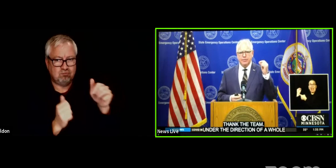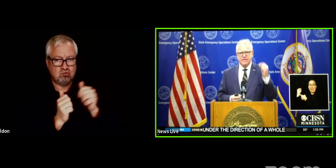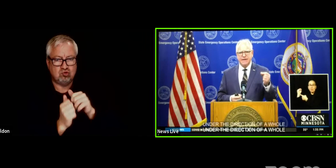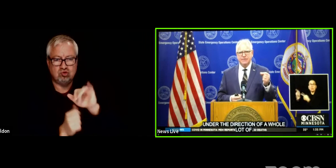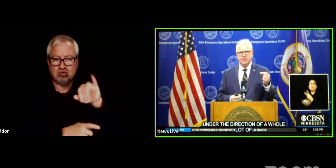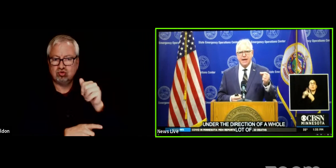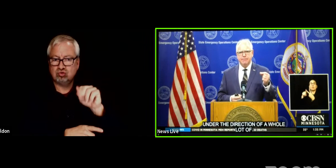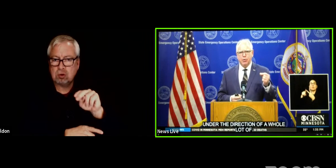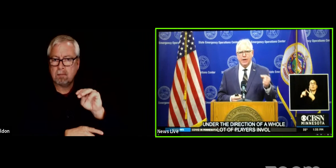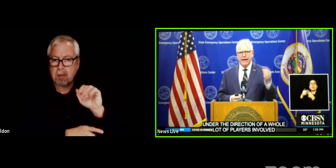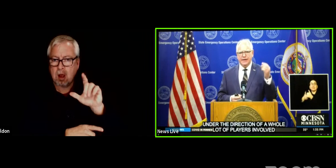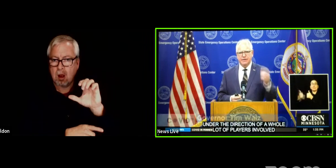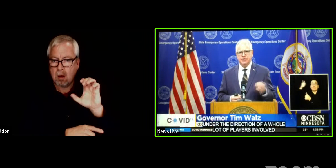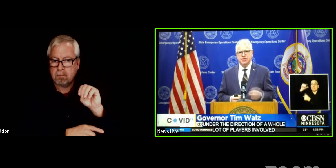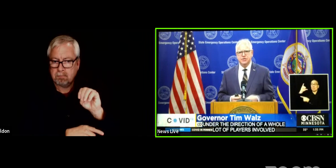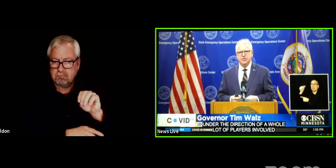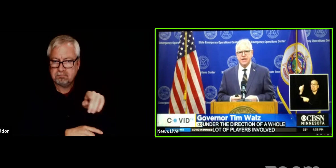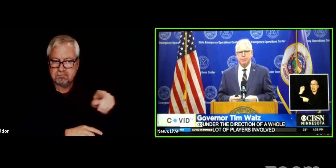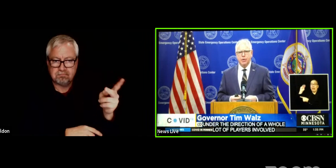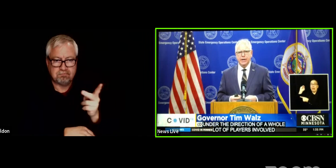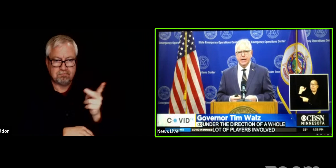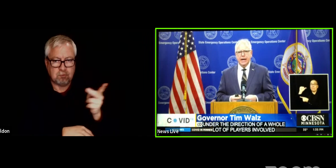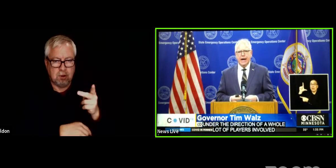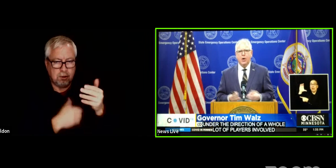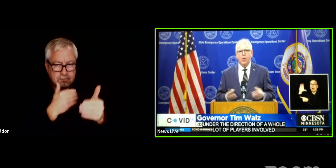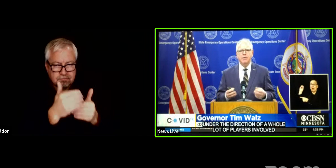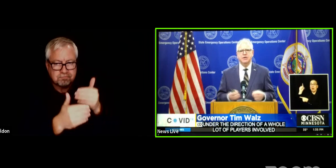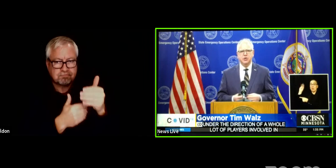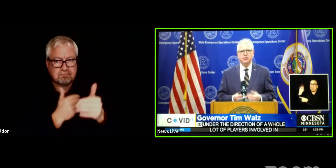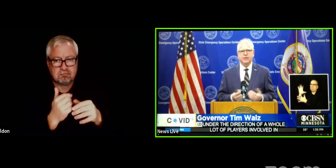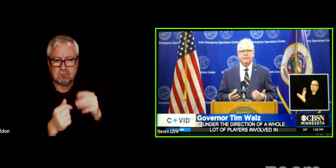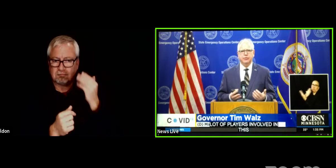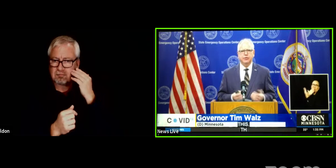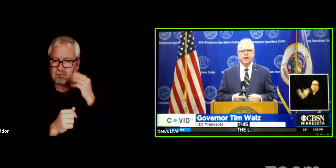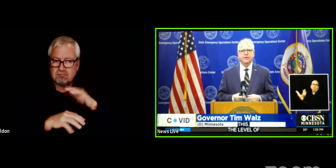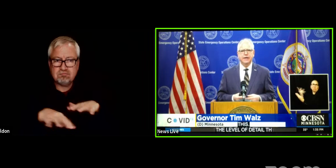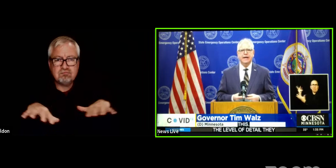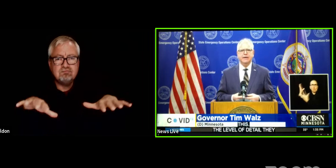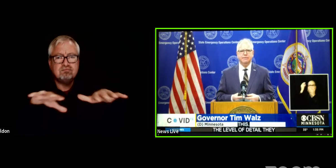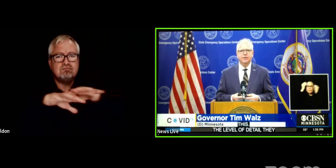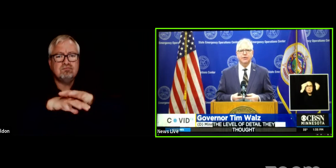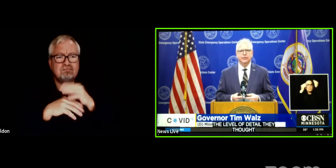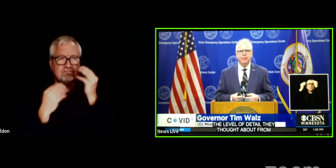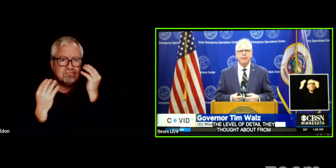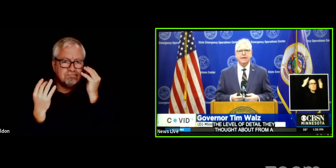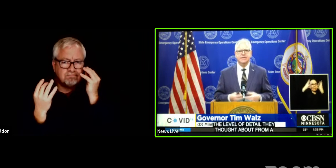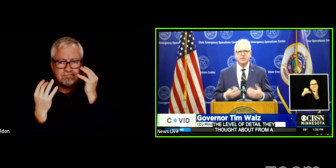A SAFETY STANDS STANDPOINT AND EFFICIENCY STANDPOINT, I HOPE MINNESOTANS AFTER THEY'RE DONE TODAY CAN FEEL SOME SENSE